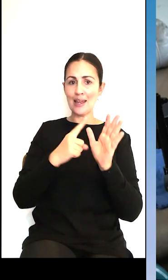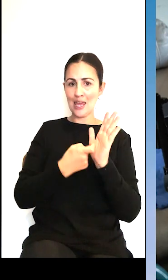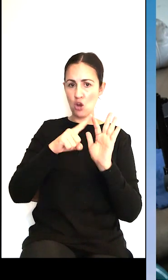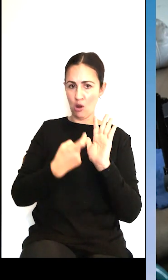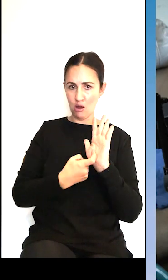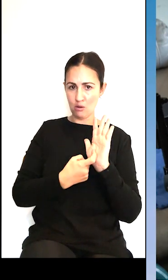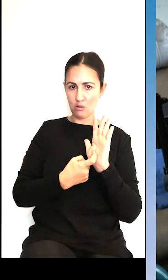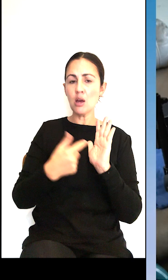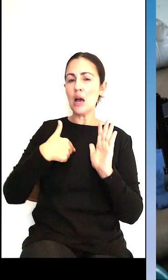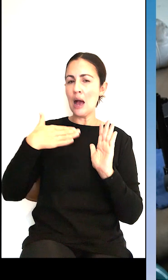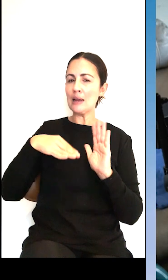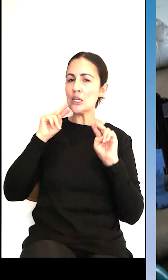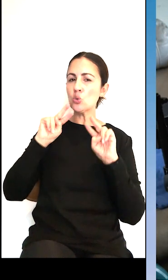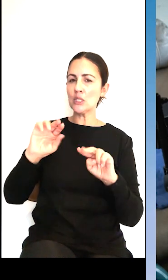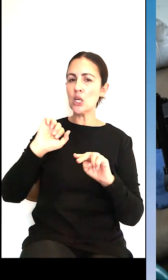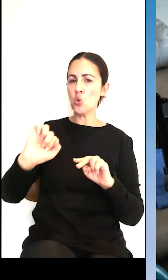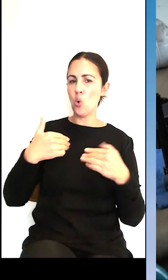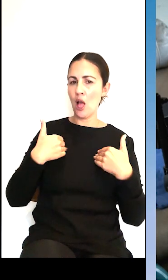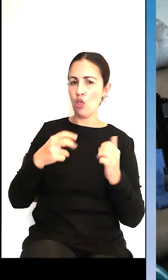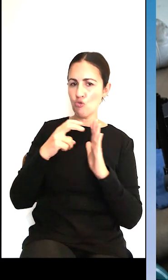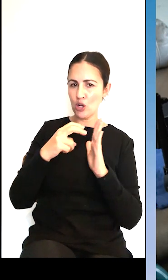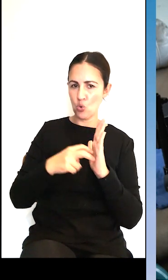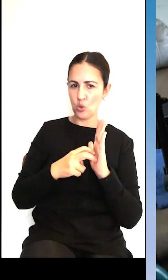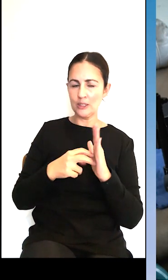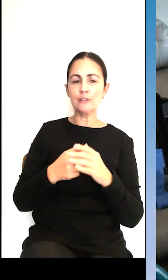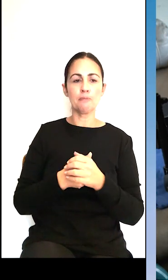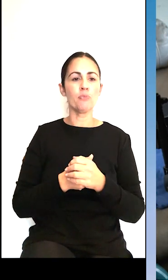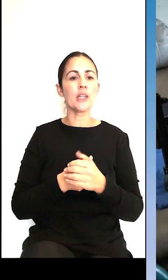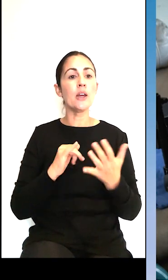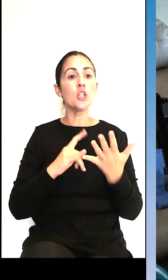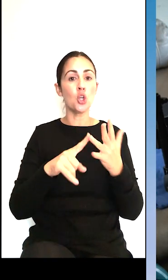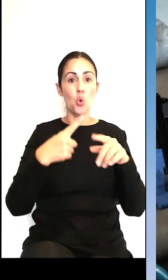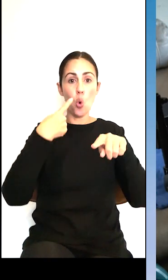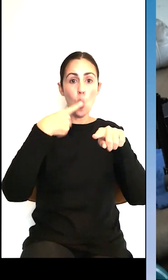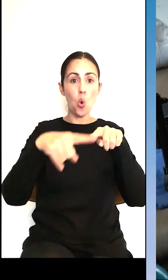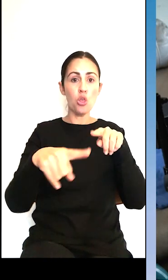And we have some of those definitions coming up as well. So an authorised representative -